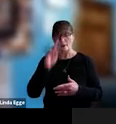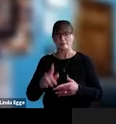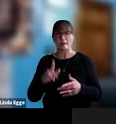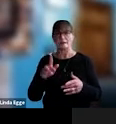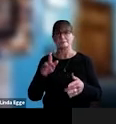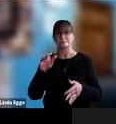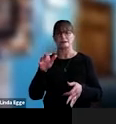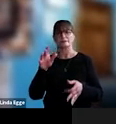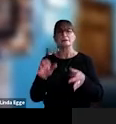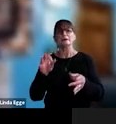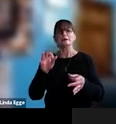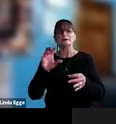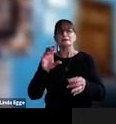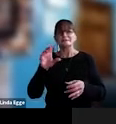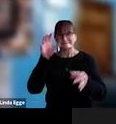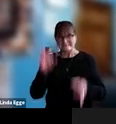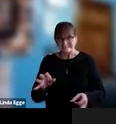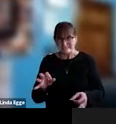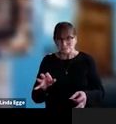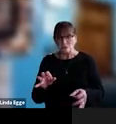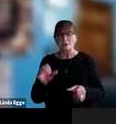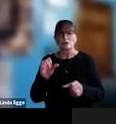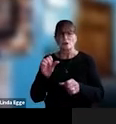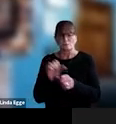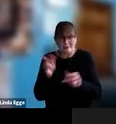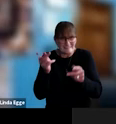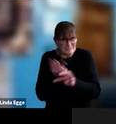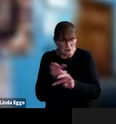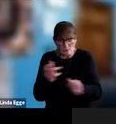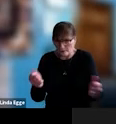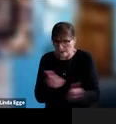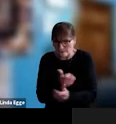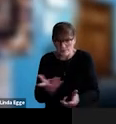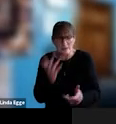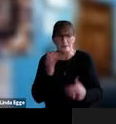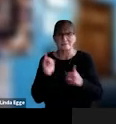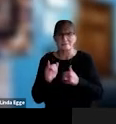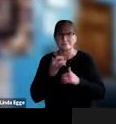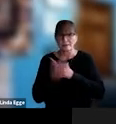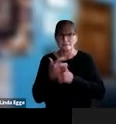for working through materiality, figuring that out. And that is also available in the SOAR Online Course,